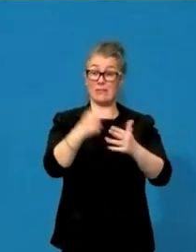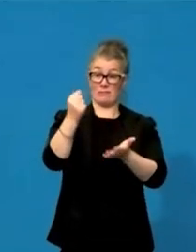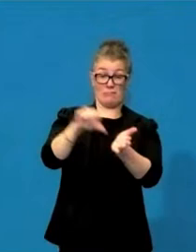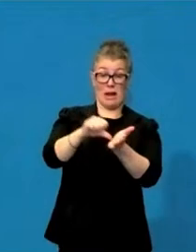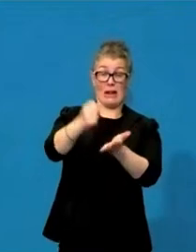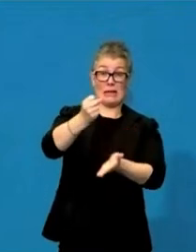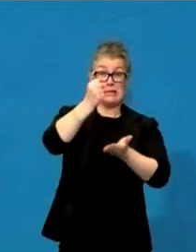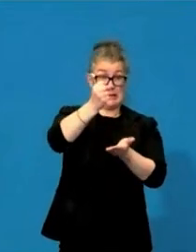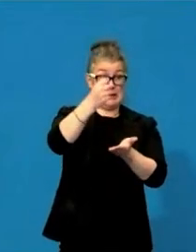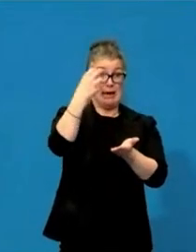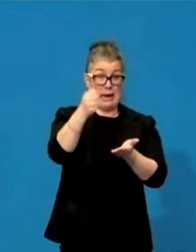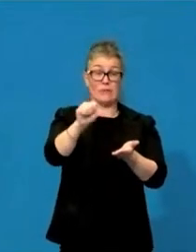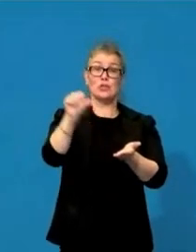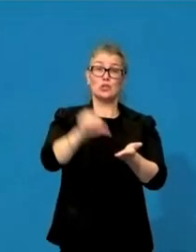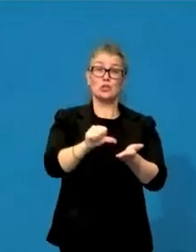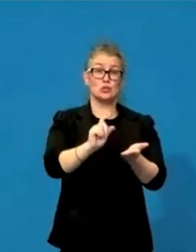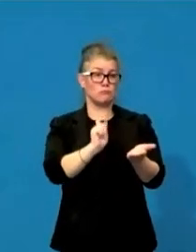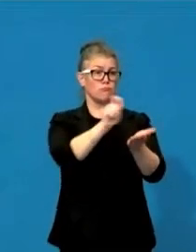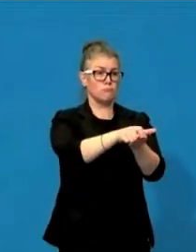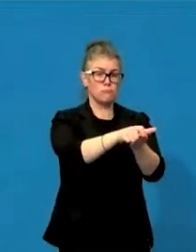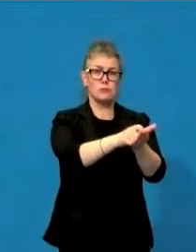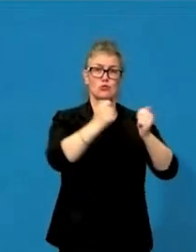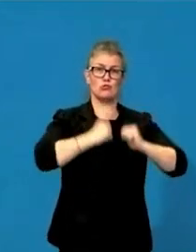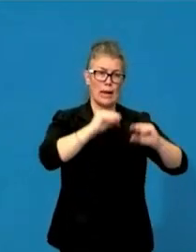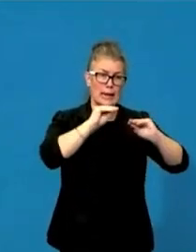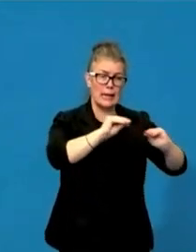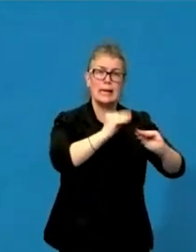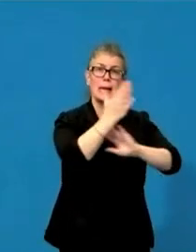infrastructure and supporting training families to care for people with disability."